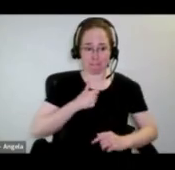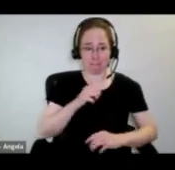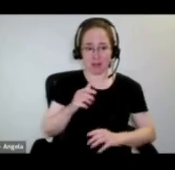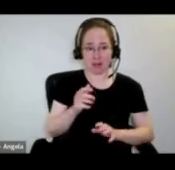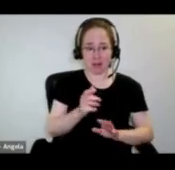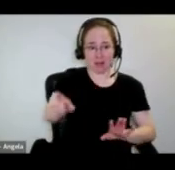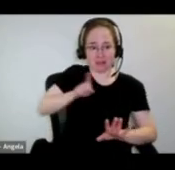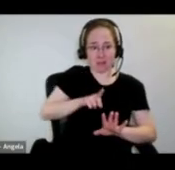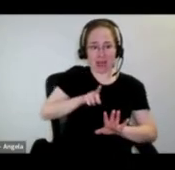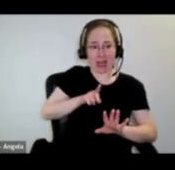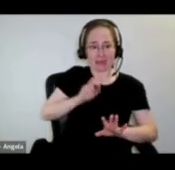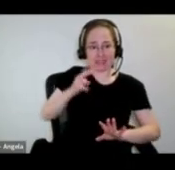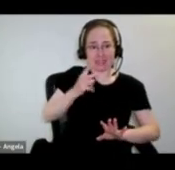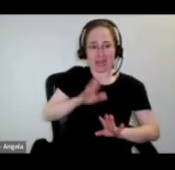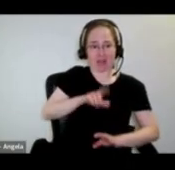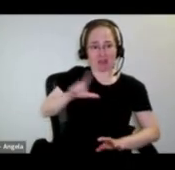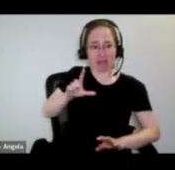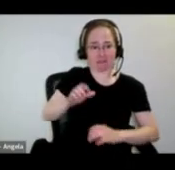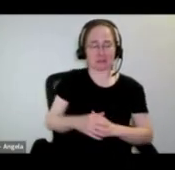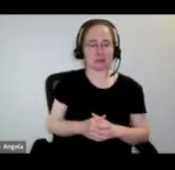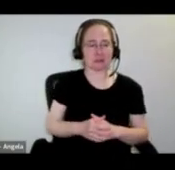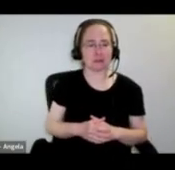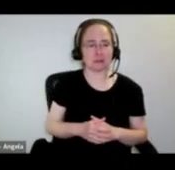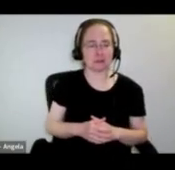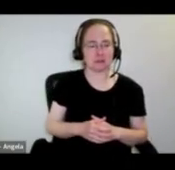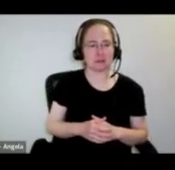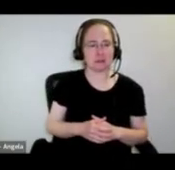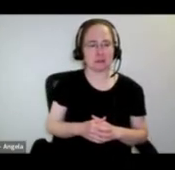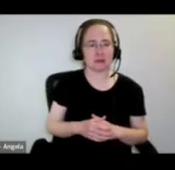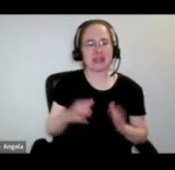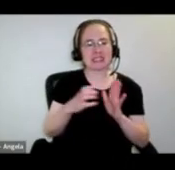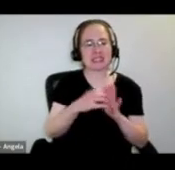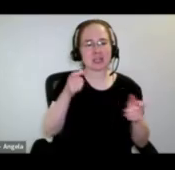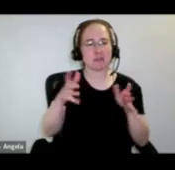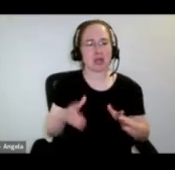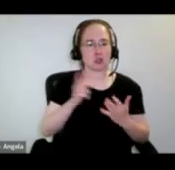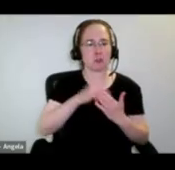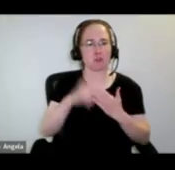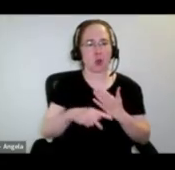David Watkins: Here's a picture of the respite study team. I'm in the back, second from the, left…